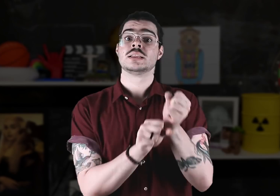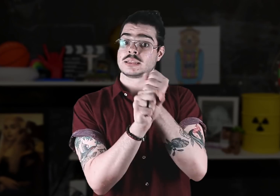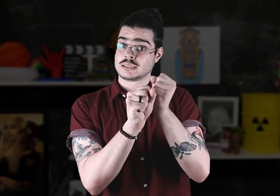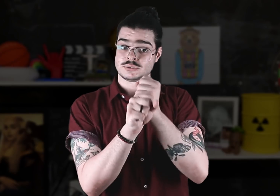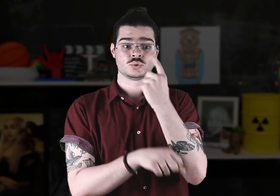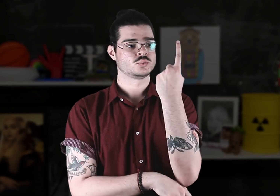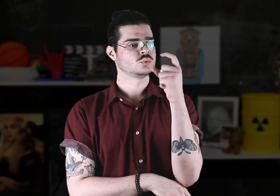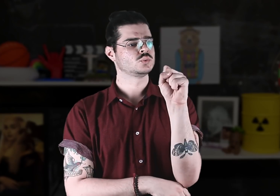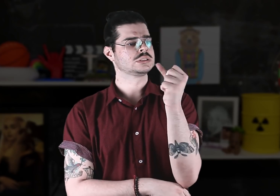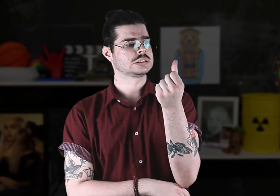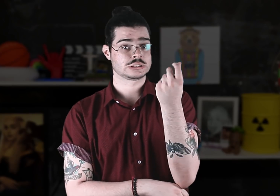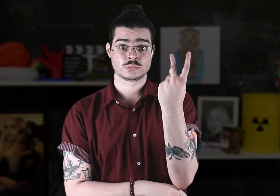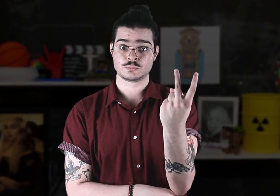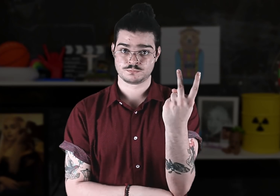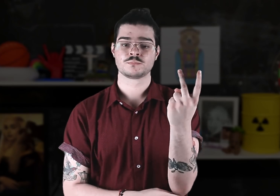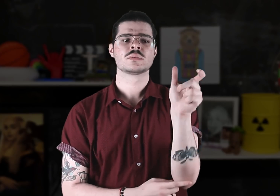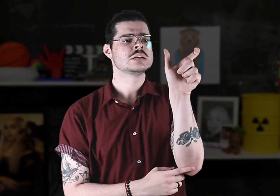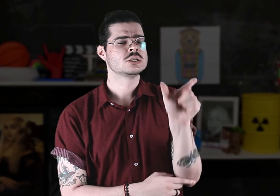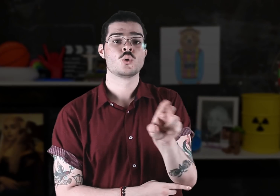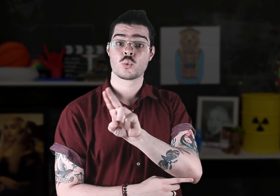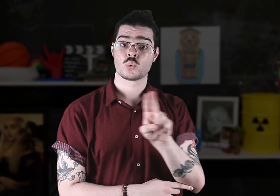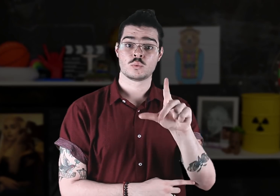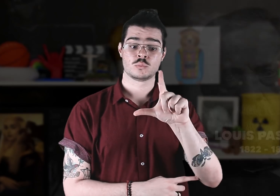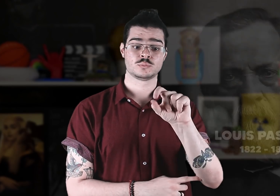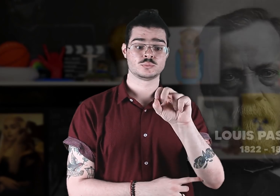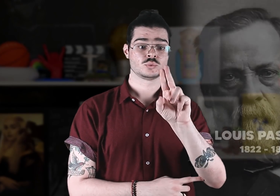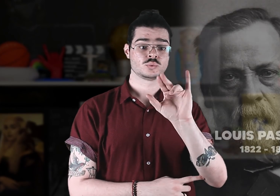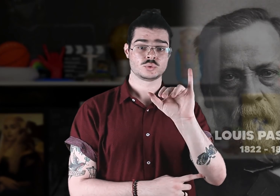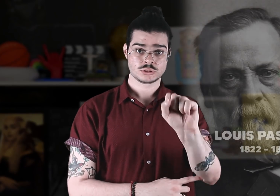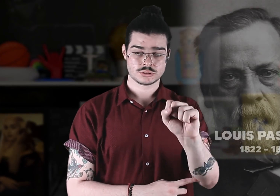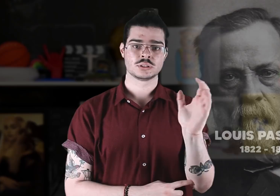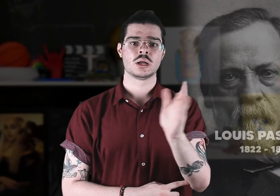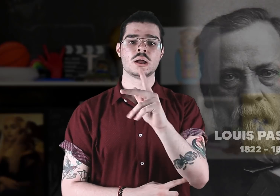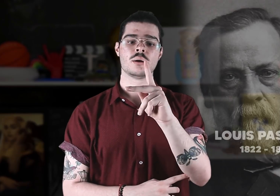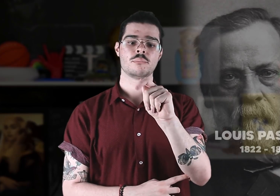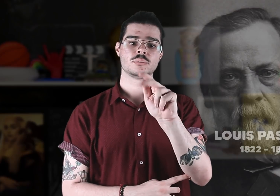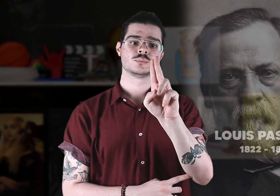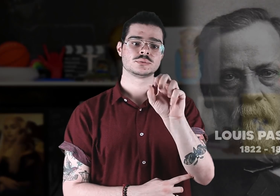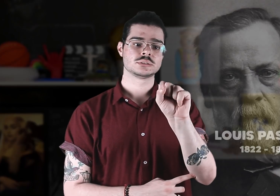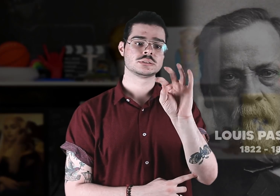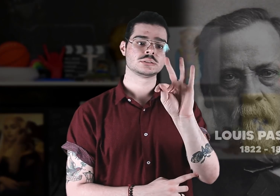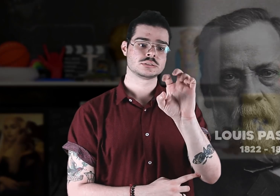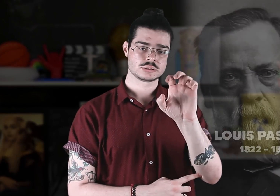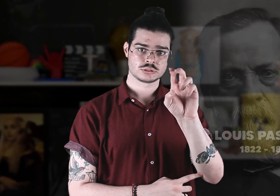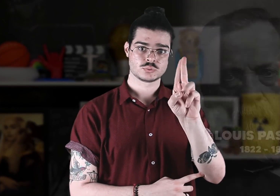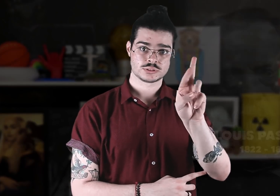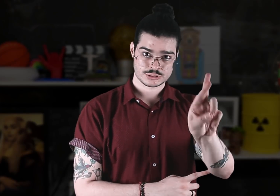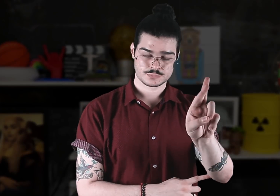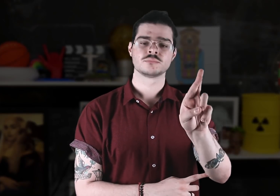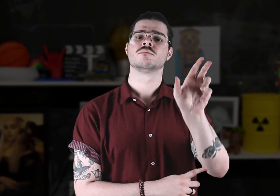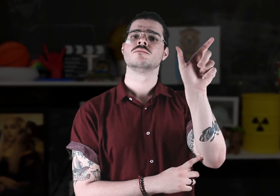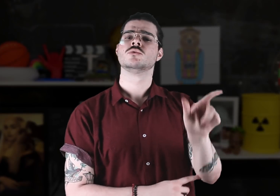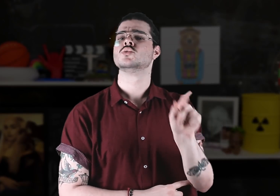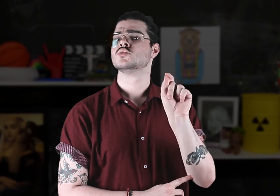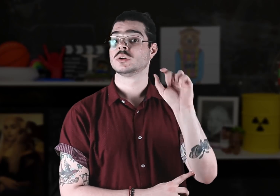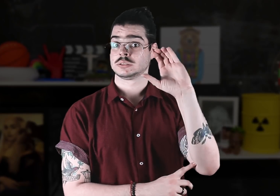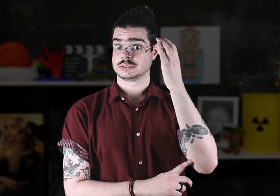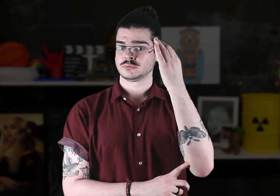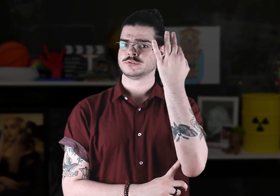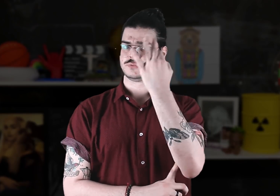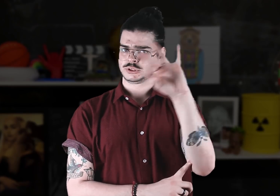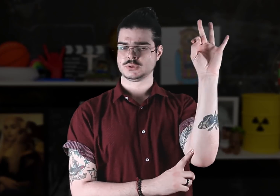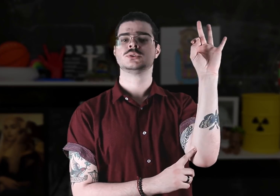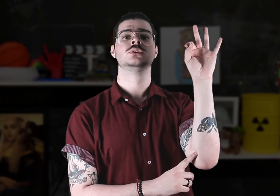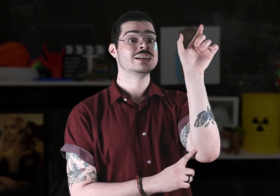In 1862, Louis Pasteur, French scientist,